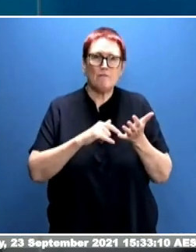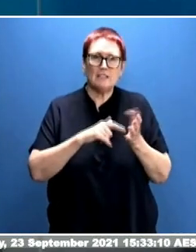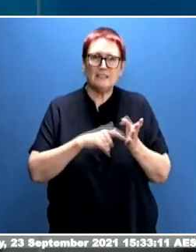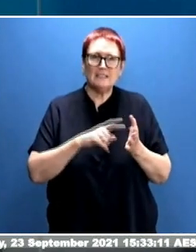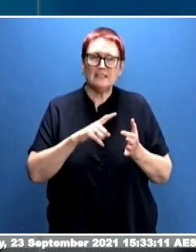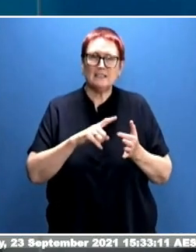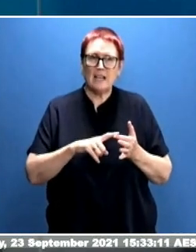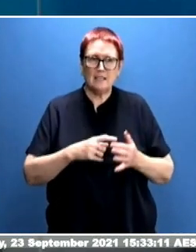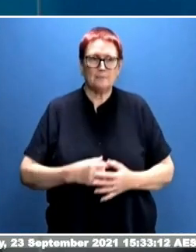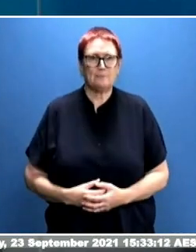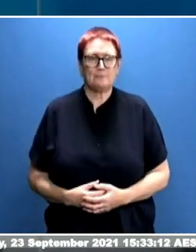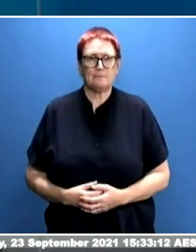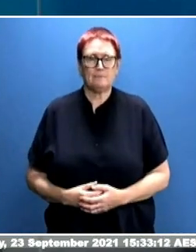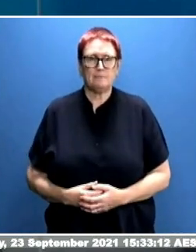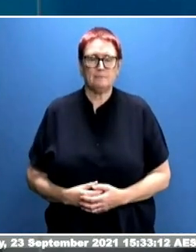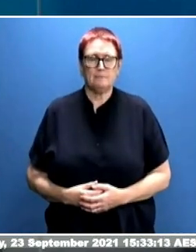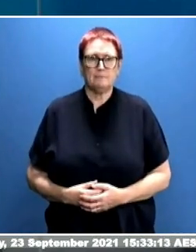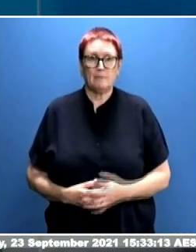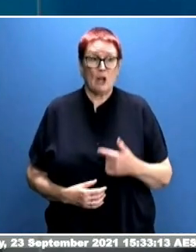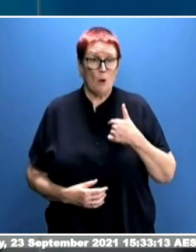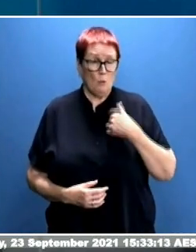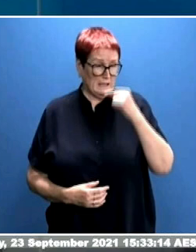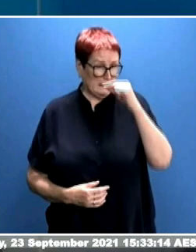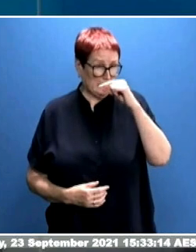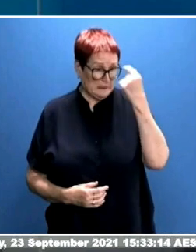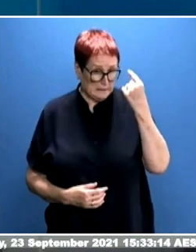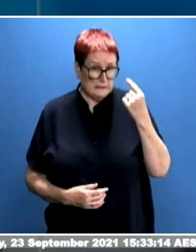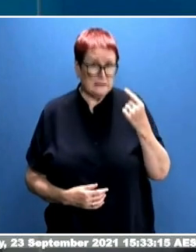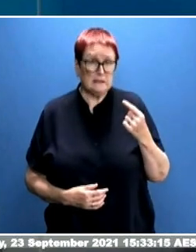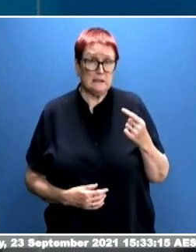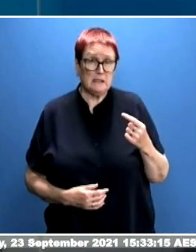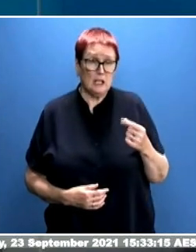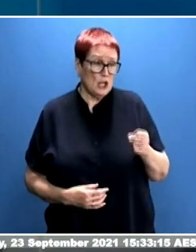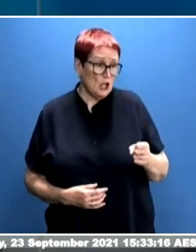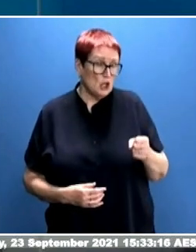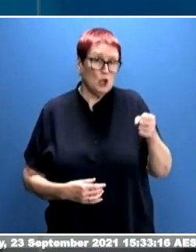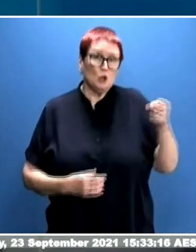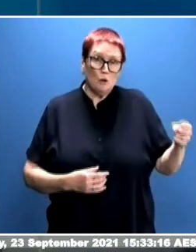strong intention is for her to go to a placement near her family with all